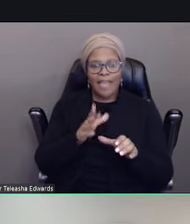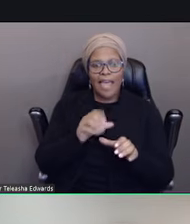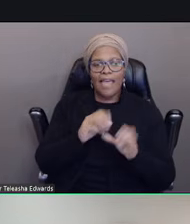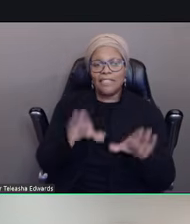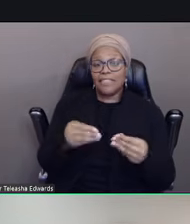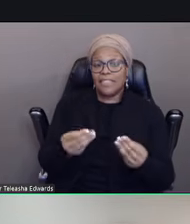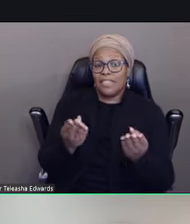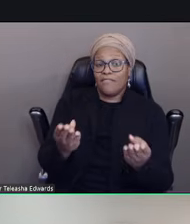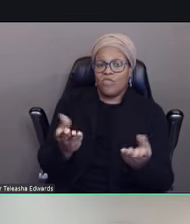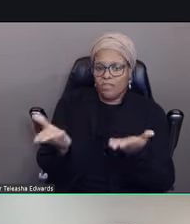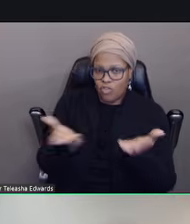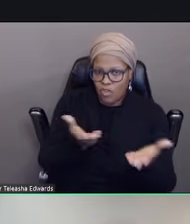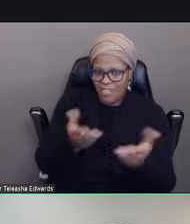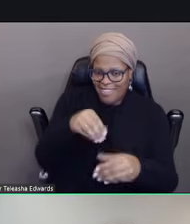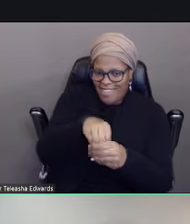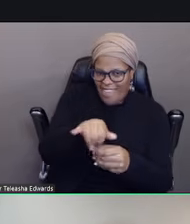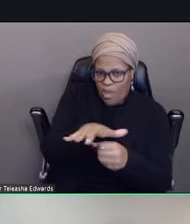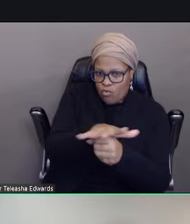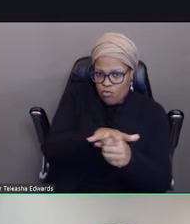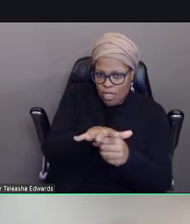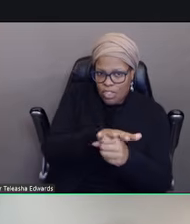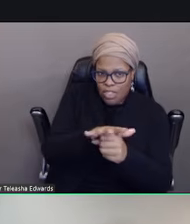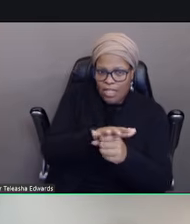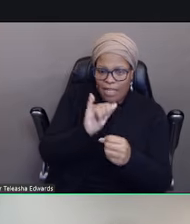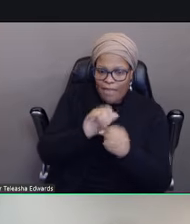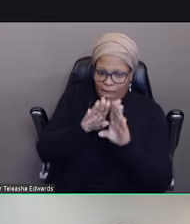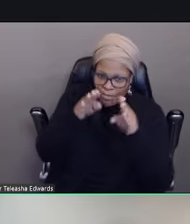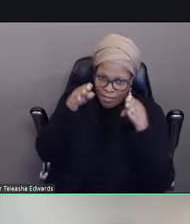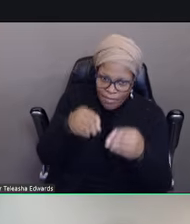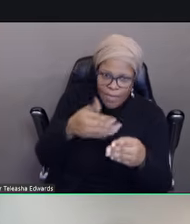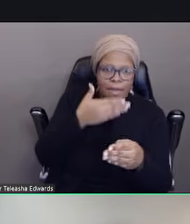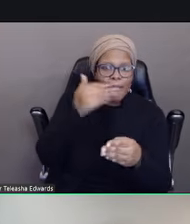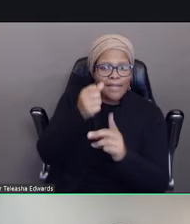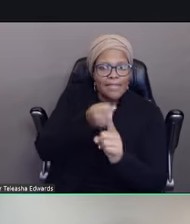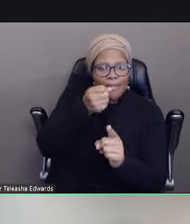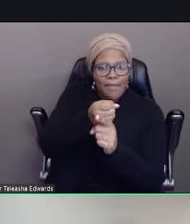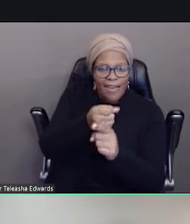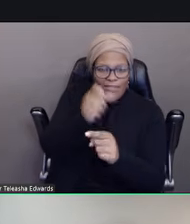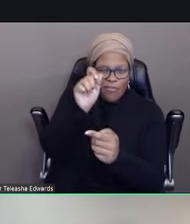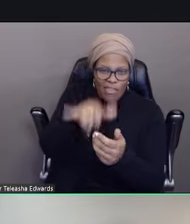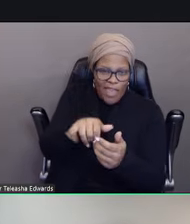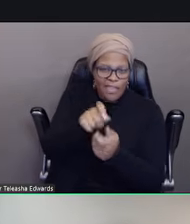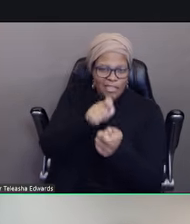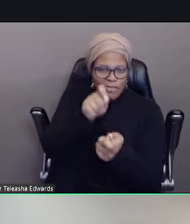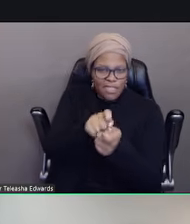that region that are targeted to best um bring impact in the region that they're leading. The